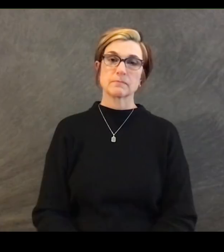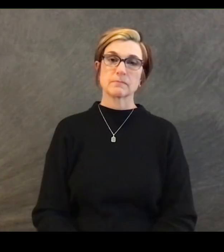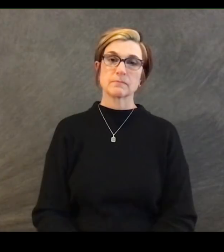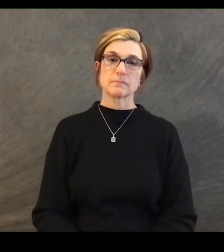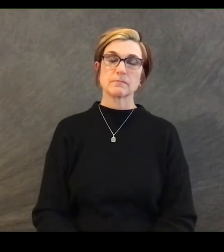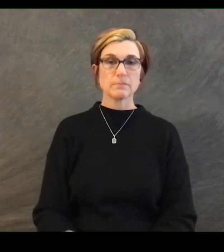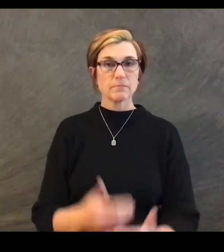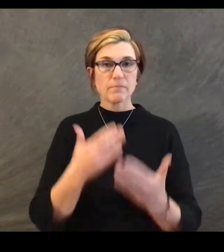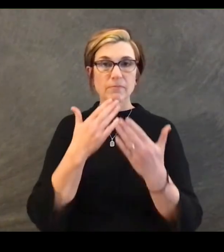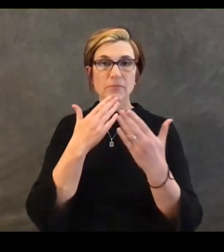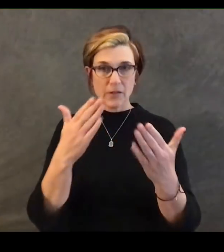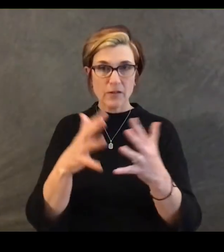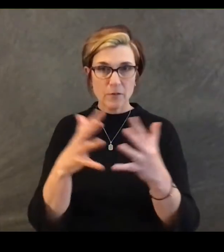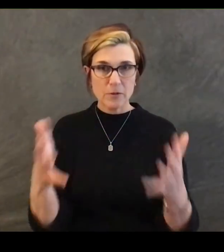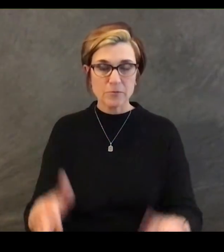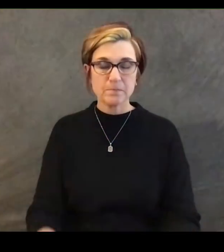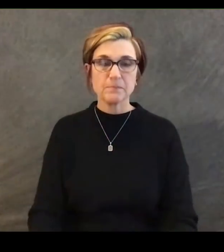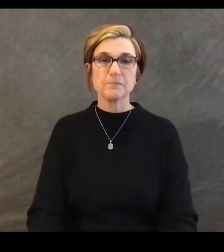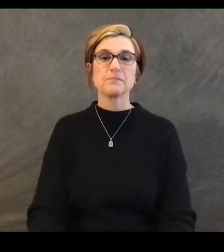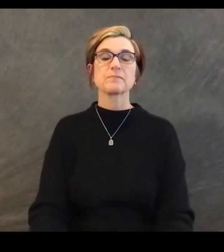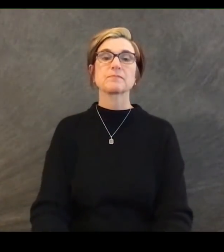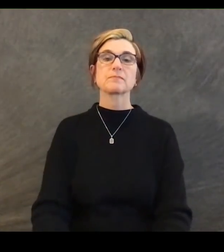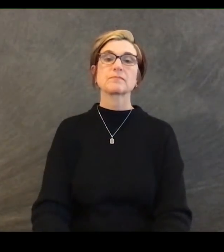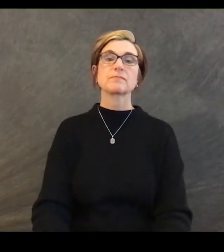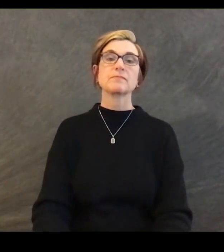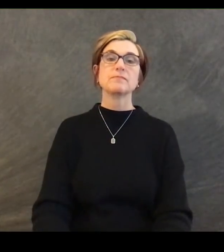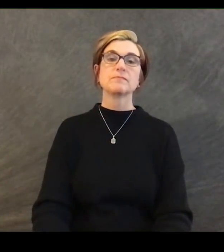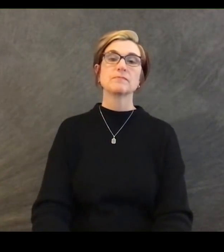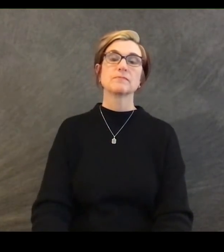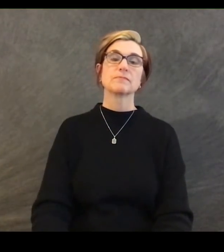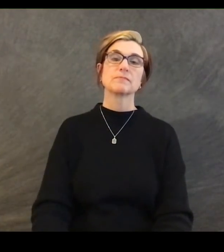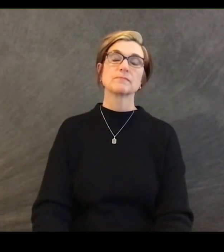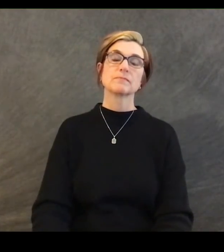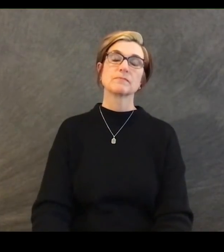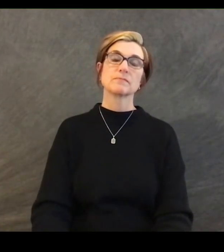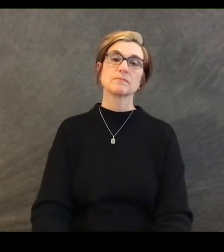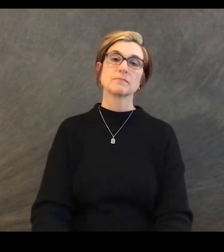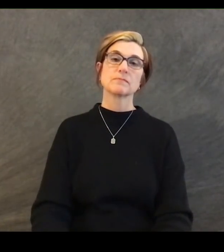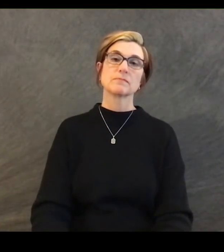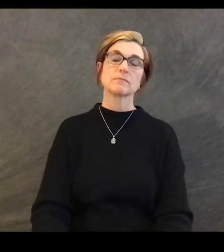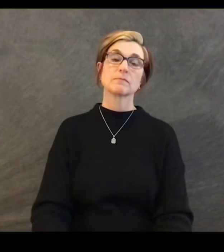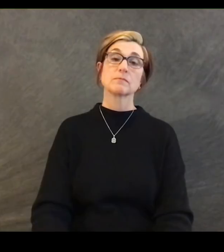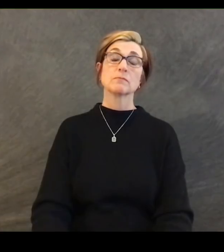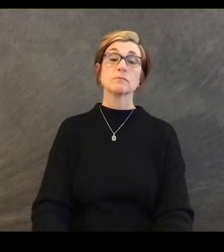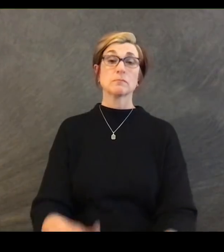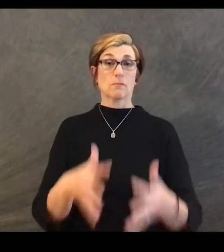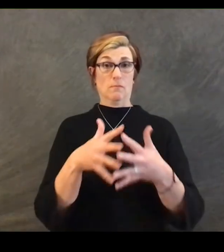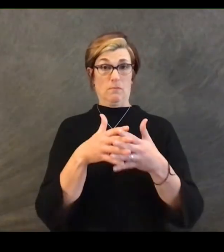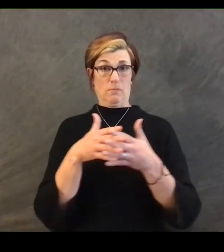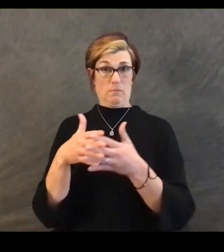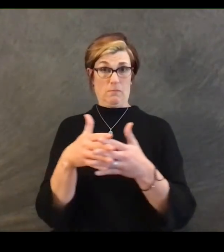thank you very much everywhere our country is in the midst of a great